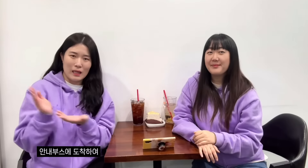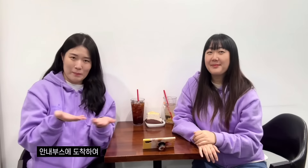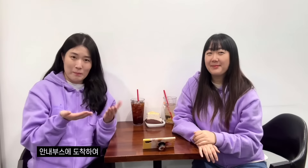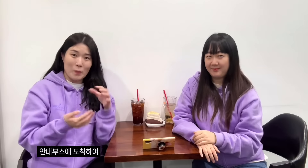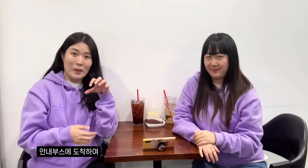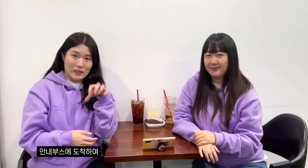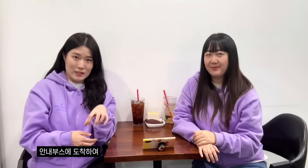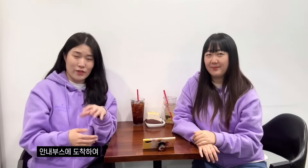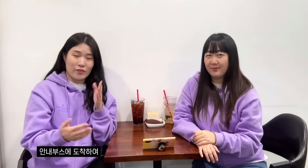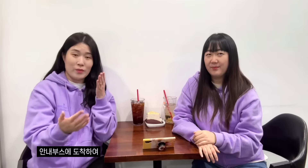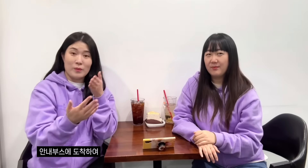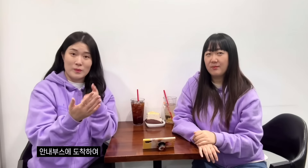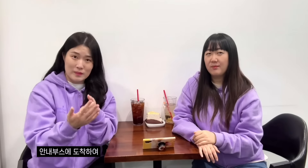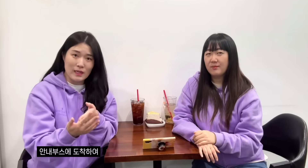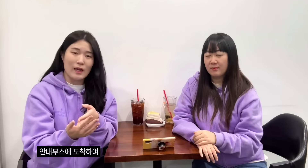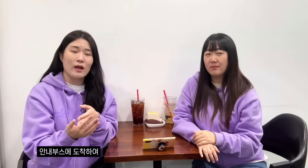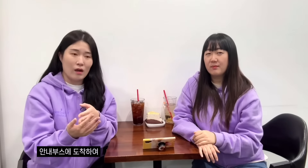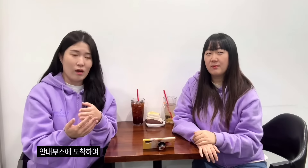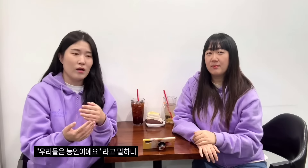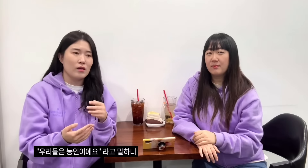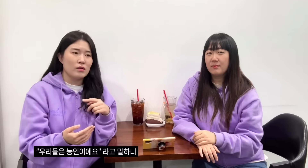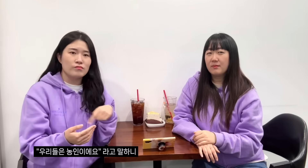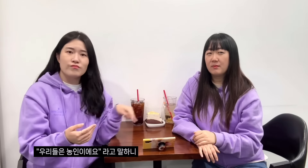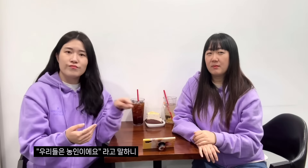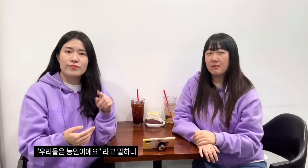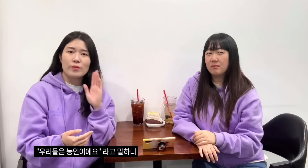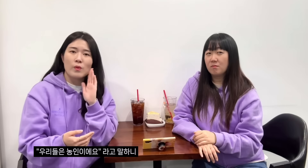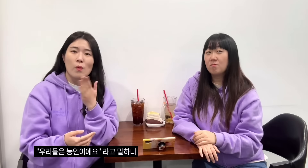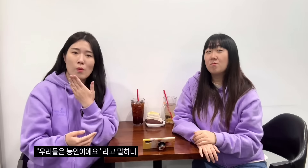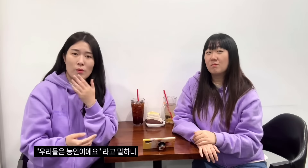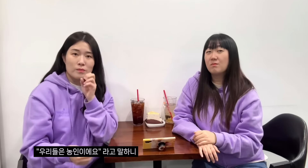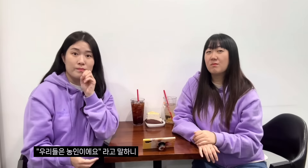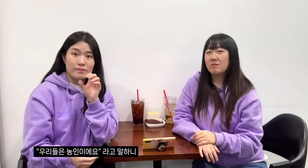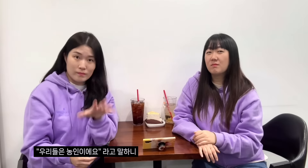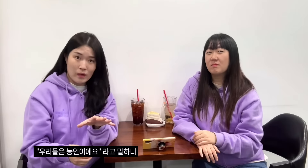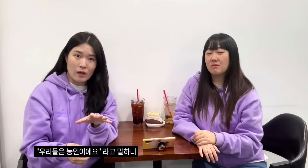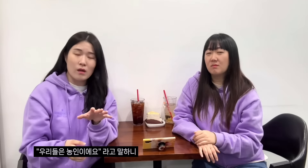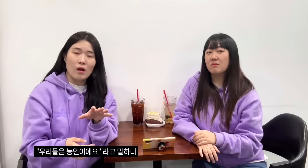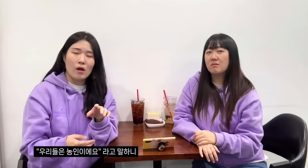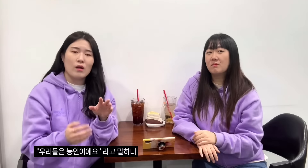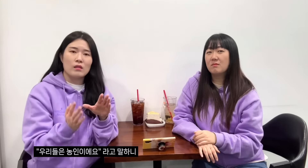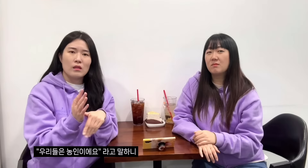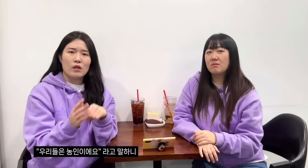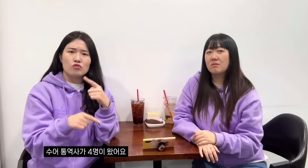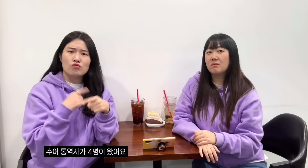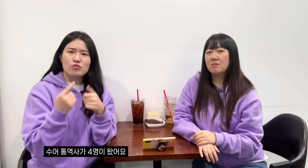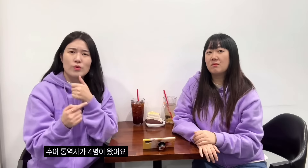When we arrived at the information booth and said that we are deaf,